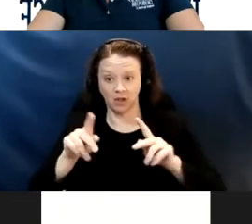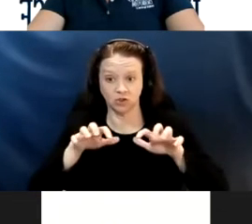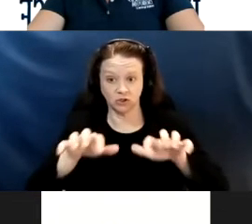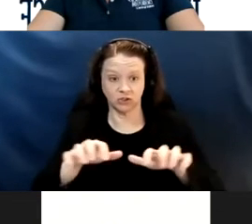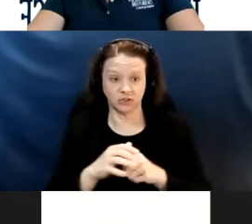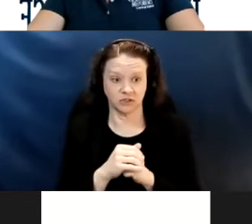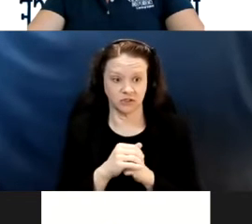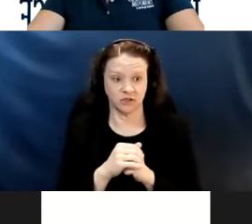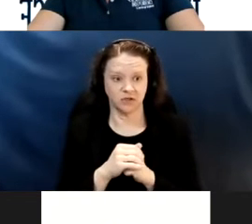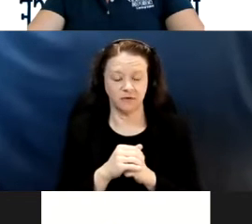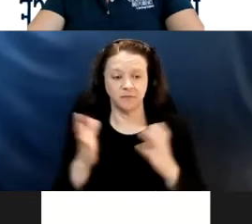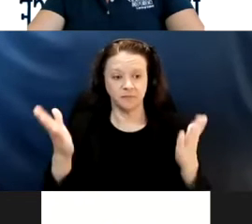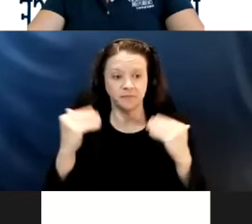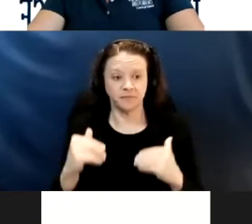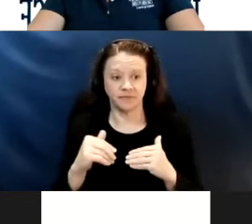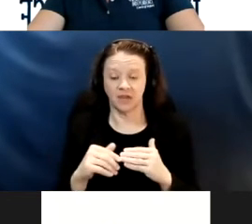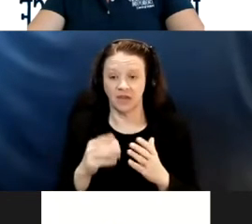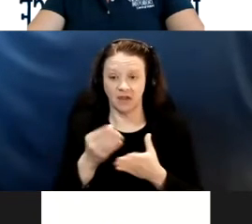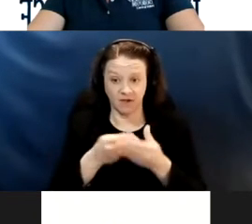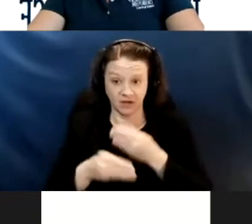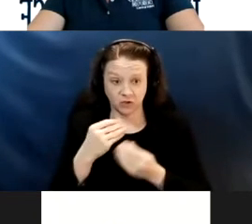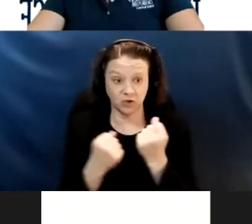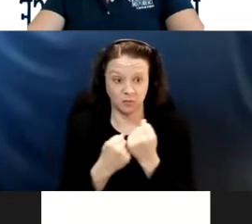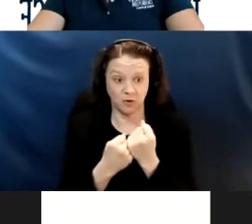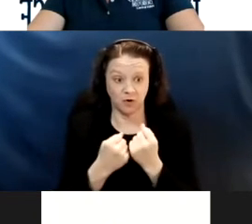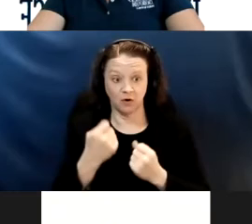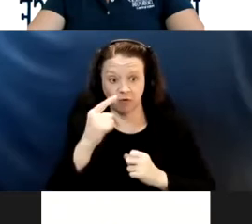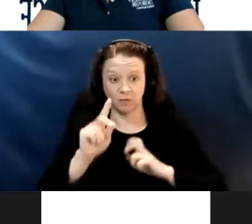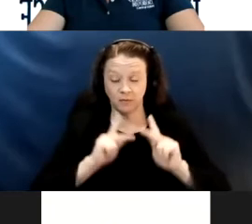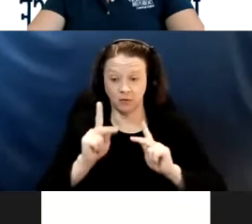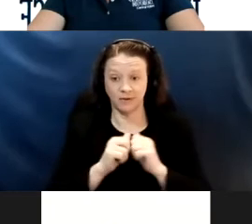Financial support for people with disabilities impacted by COVID.